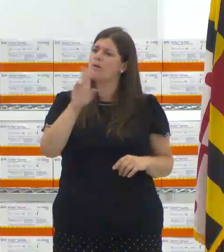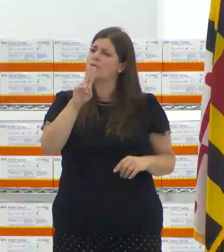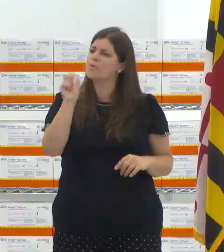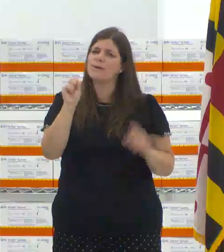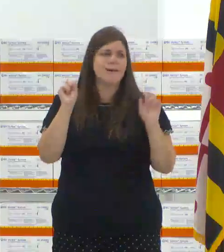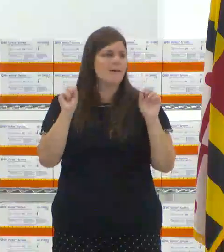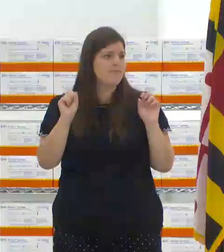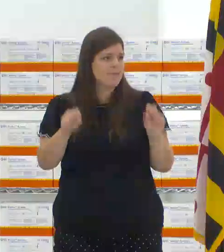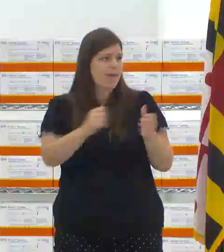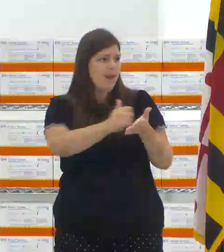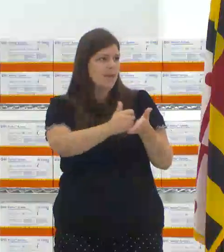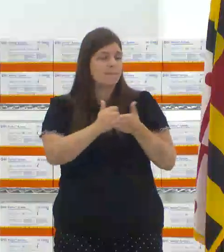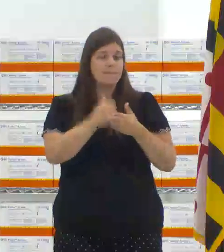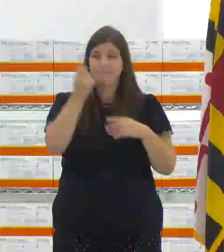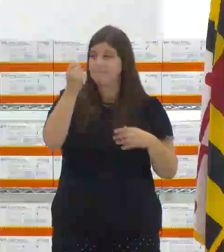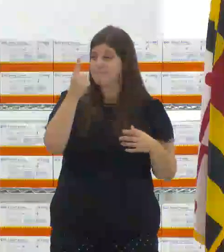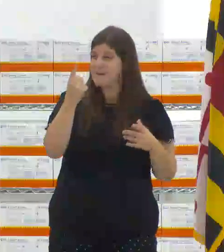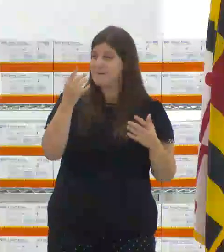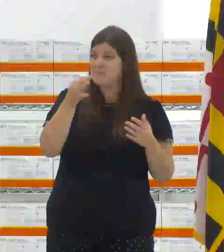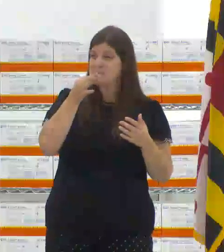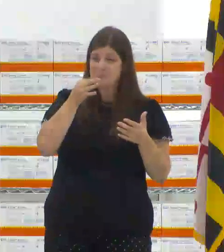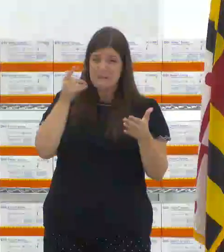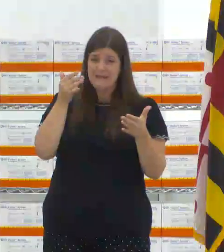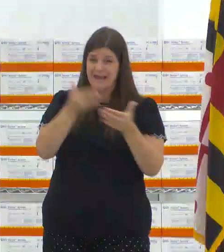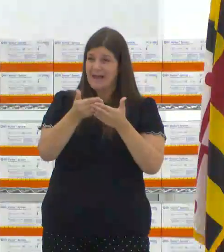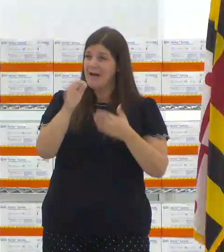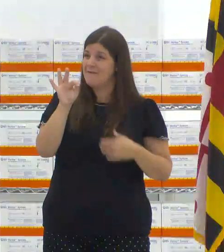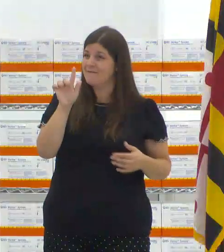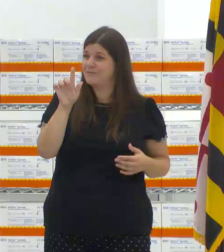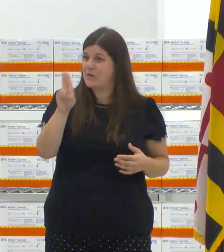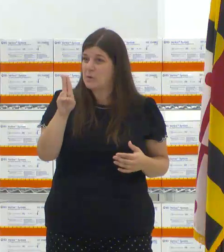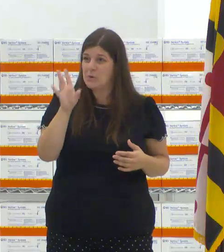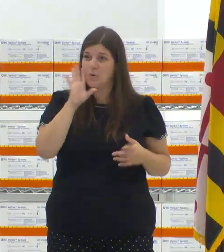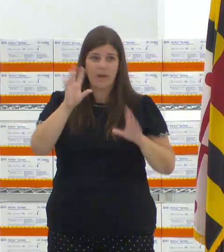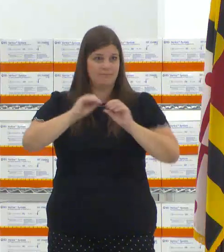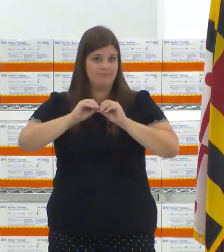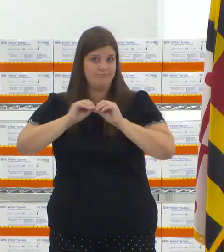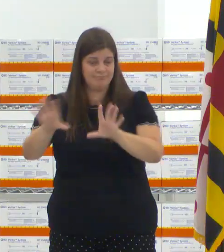Foundation, Duke University, Arizona state, and a number of partners, including the states the Governor mentioned,